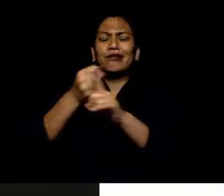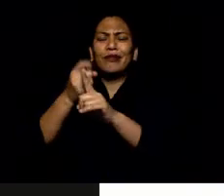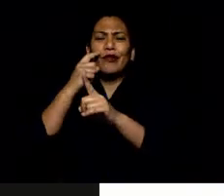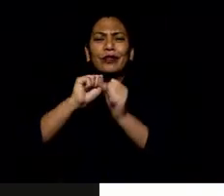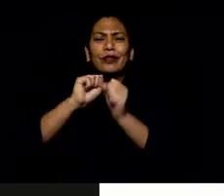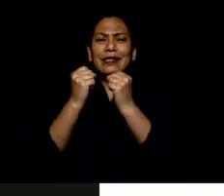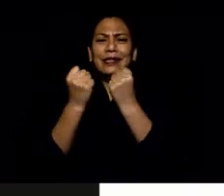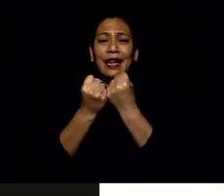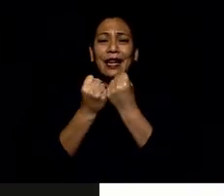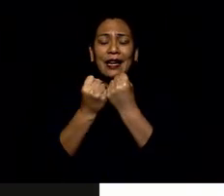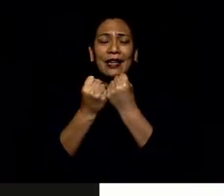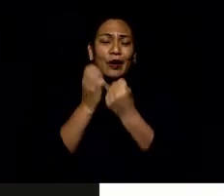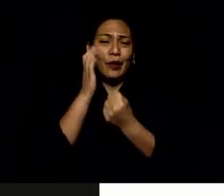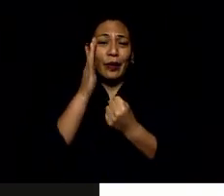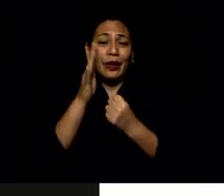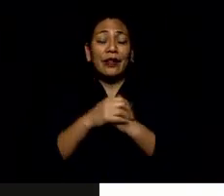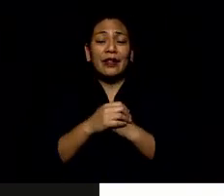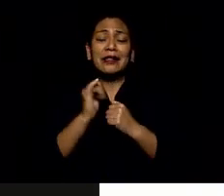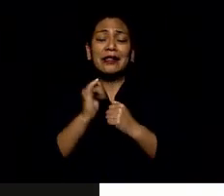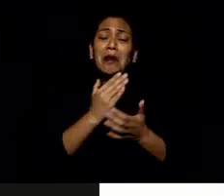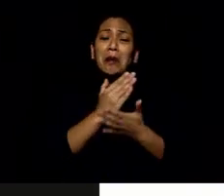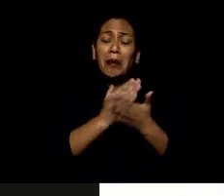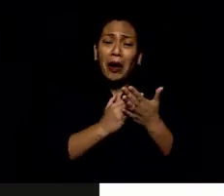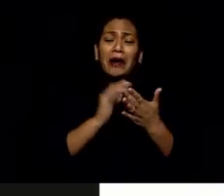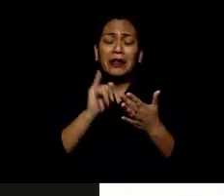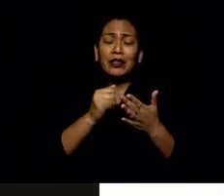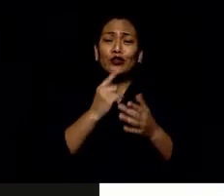So there's an aspect in which that's true, but that's because we've designed